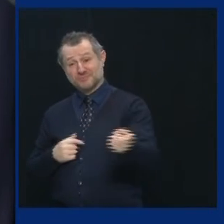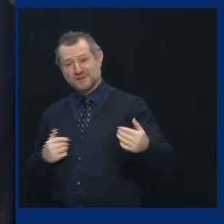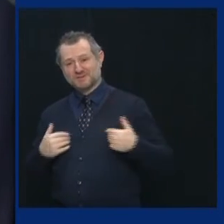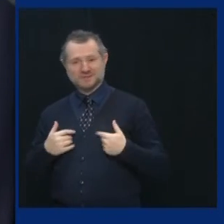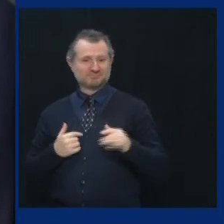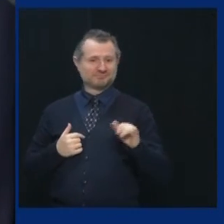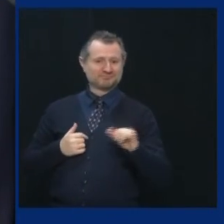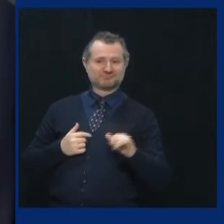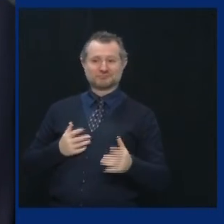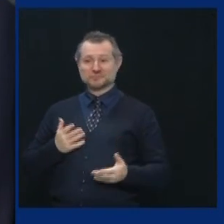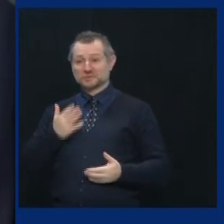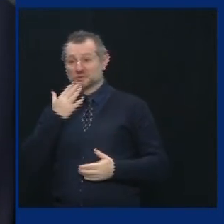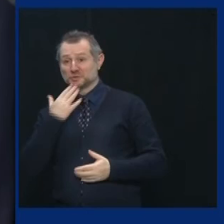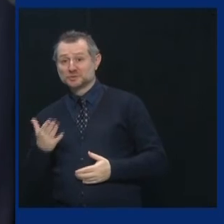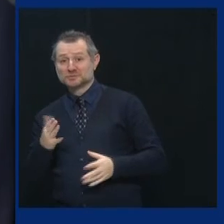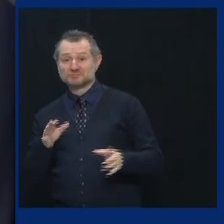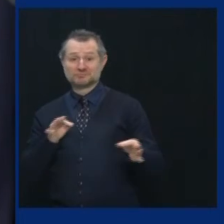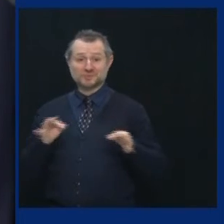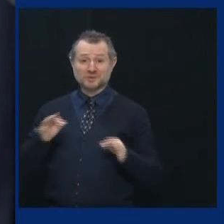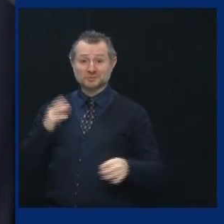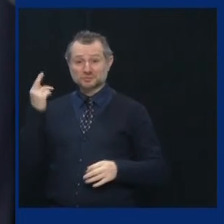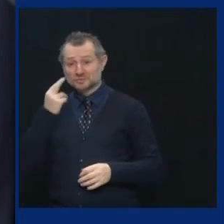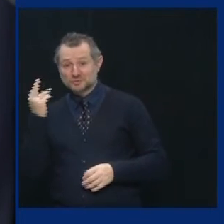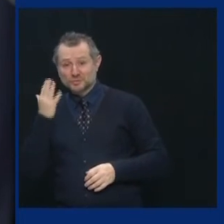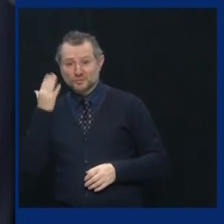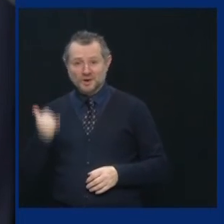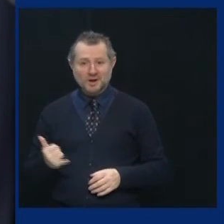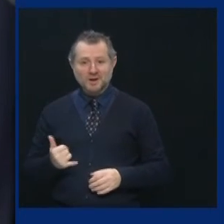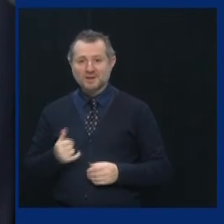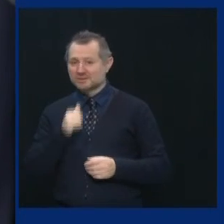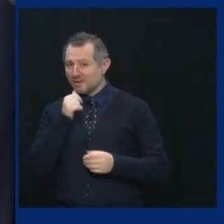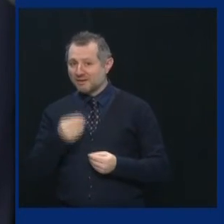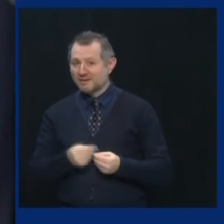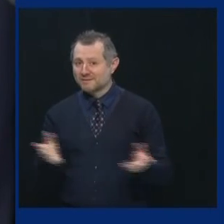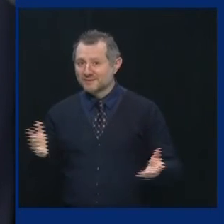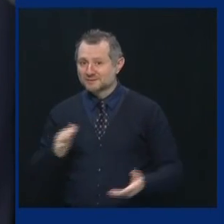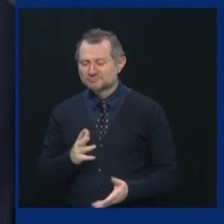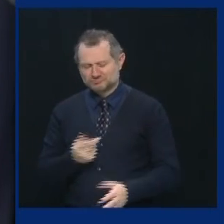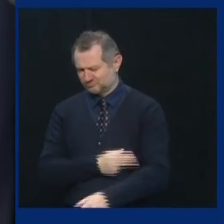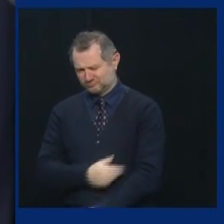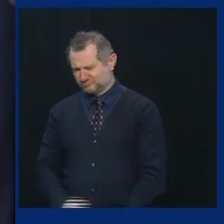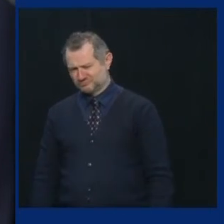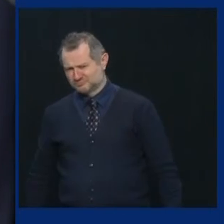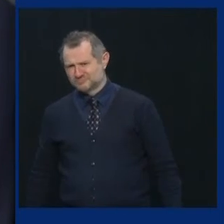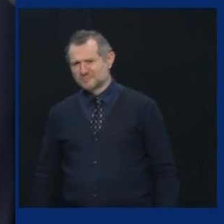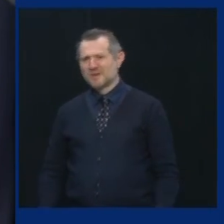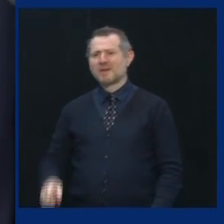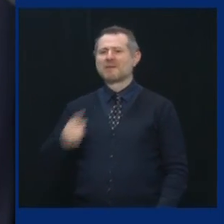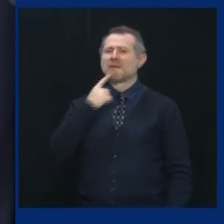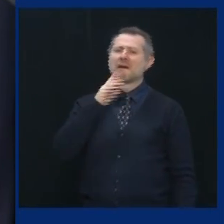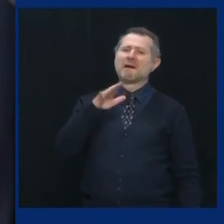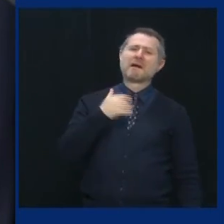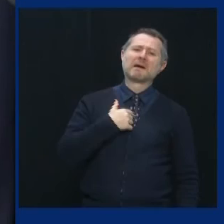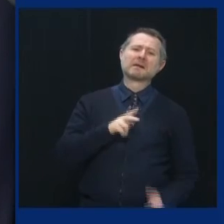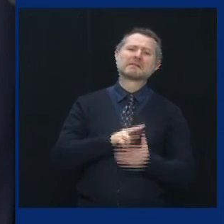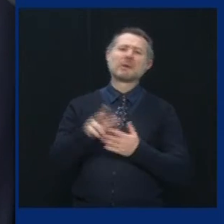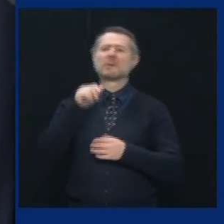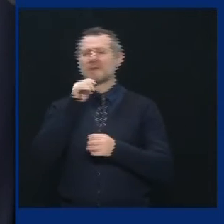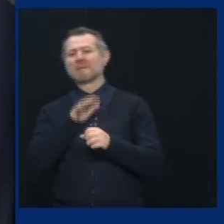ADMINISTERING IT. BUT I HAVE NOT HEARD ANY